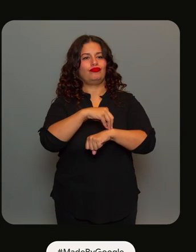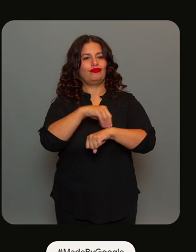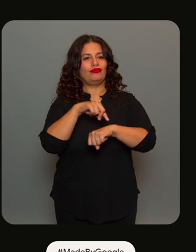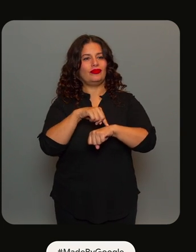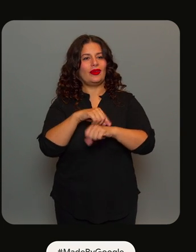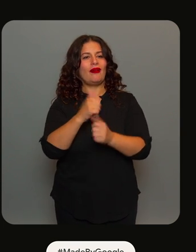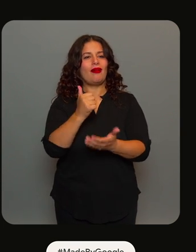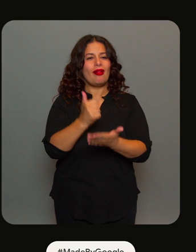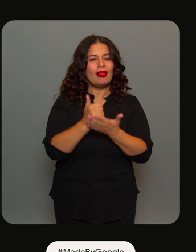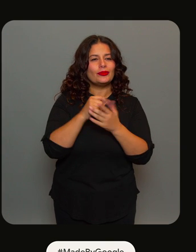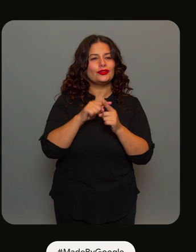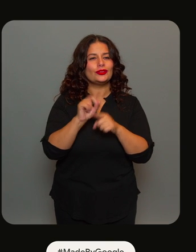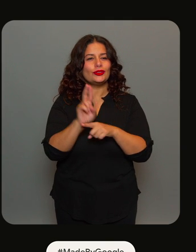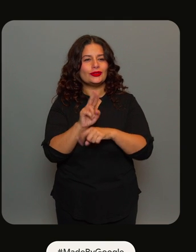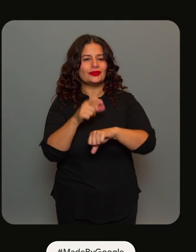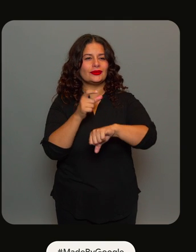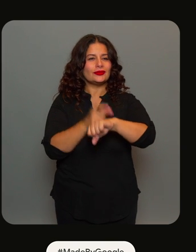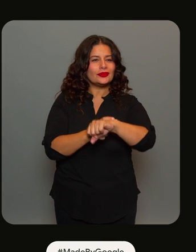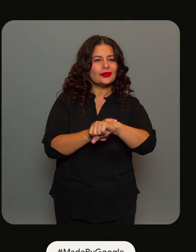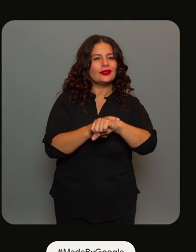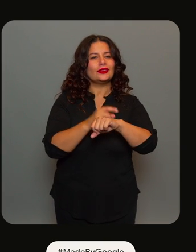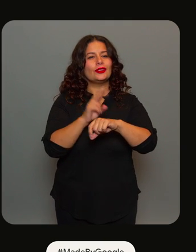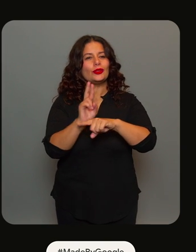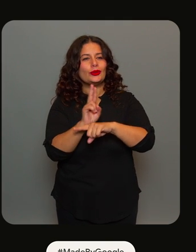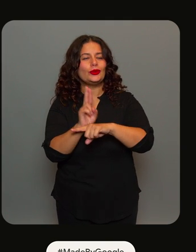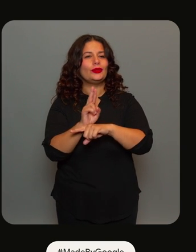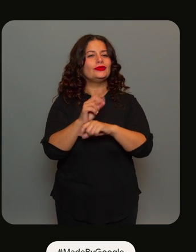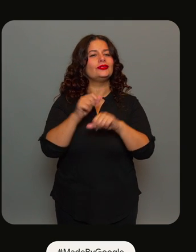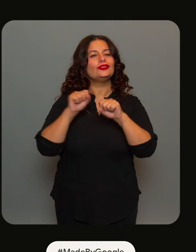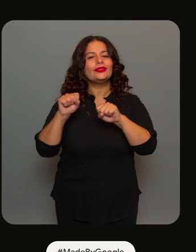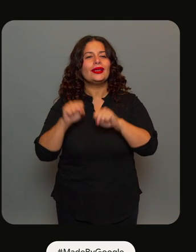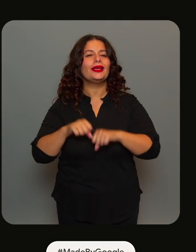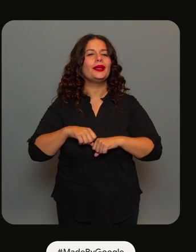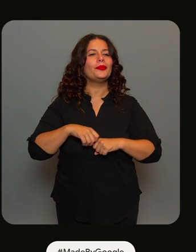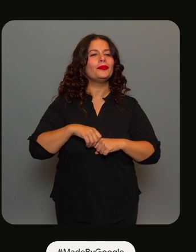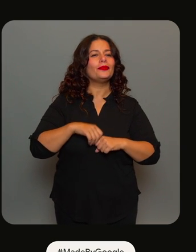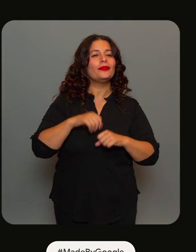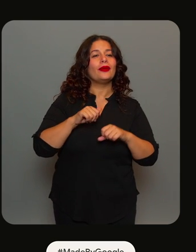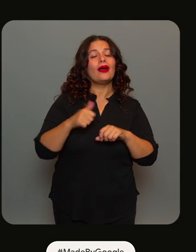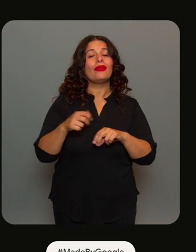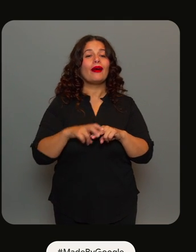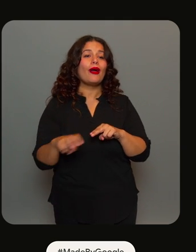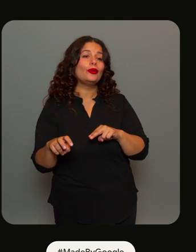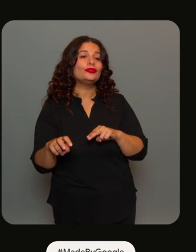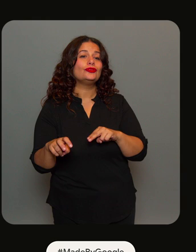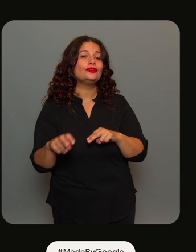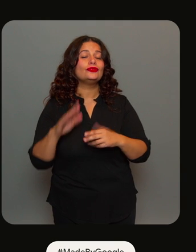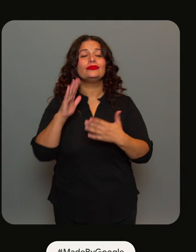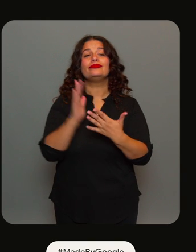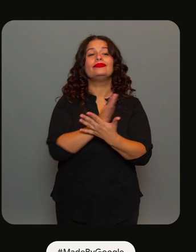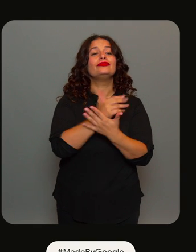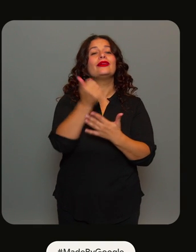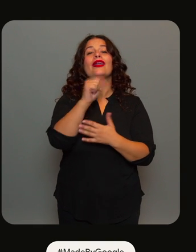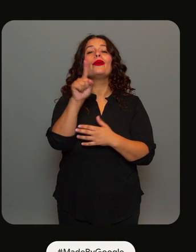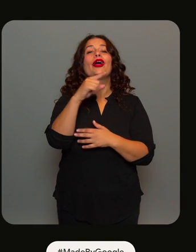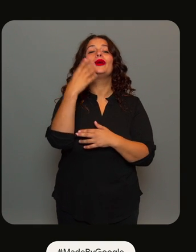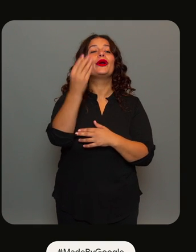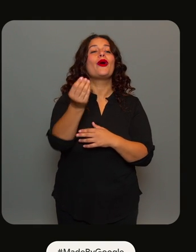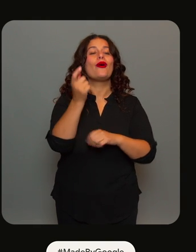that delivers the help you need, at the gym, on the couch, and everywhere in between.